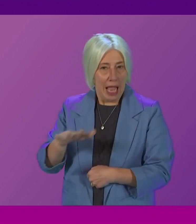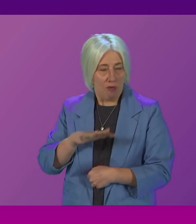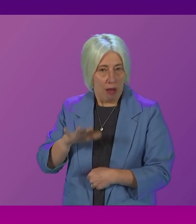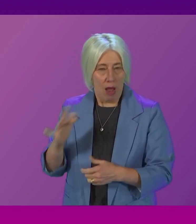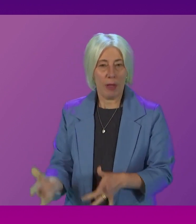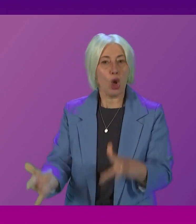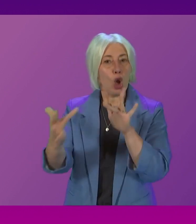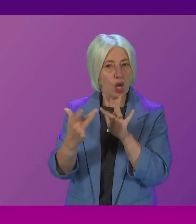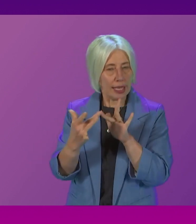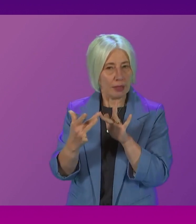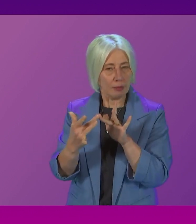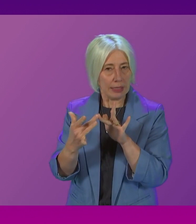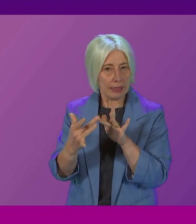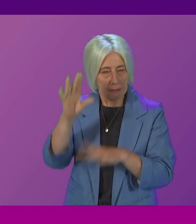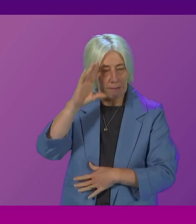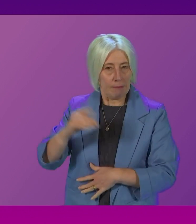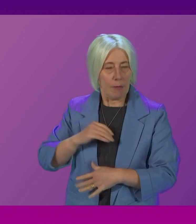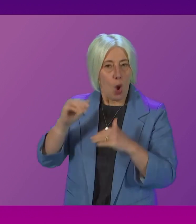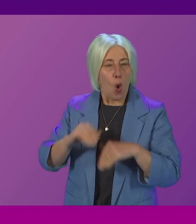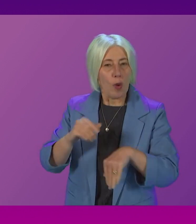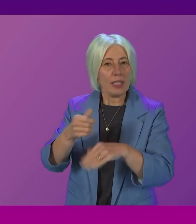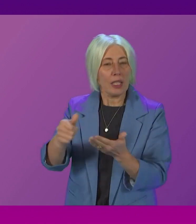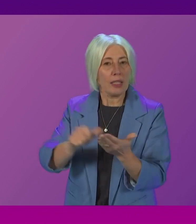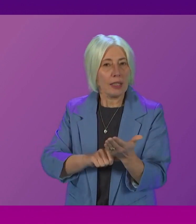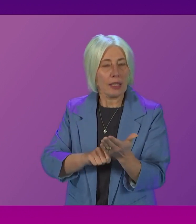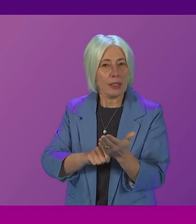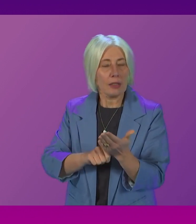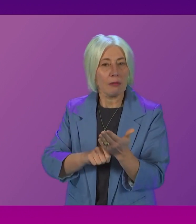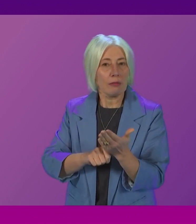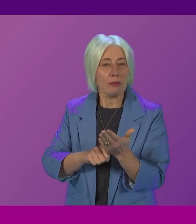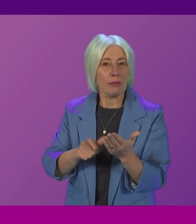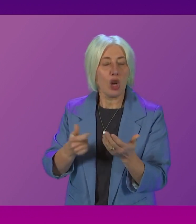me after being told that the waiting list for a YAG laser capsulotomy treatment can